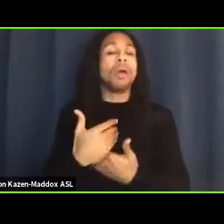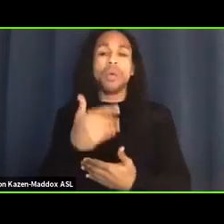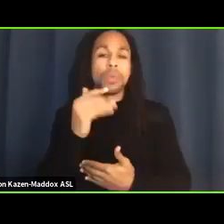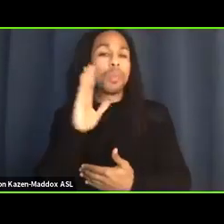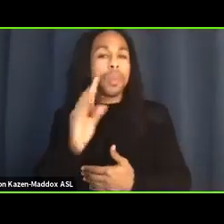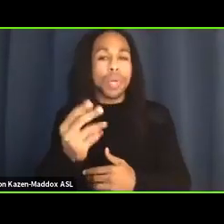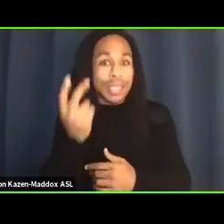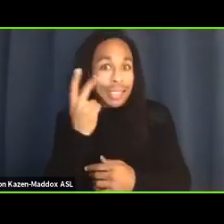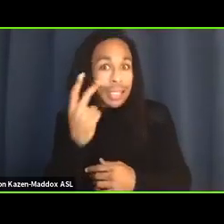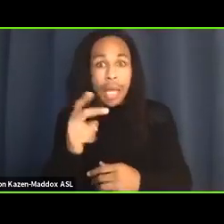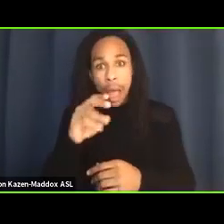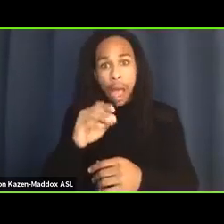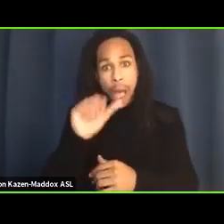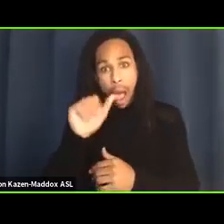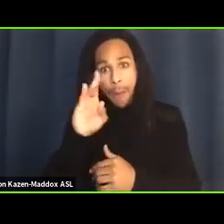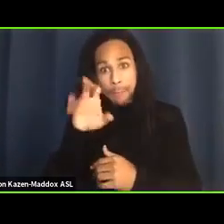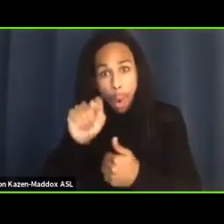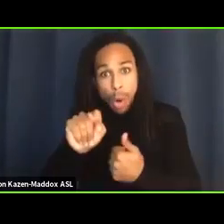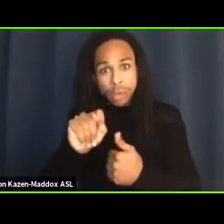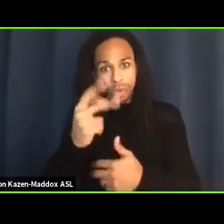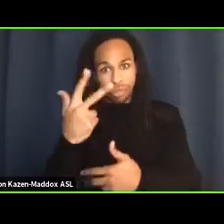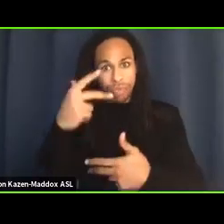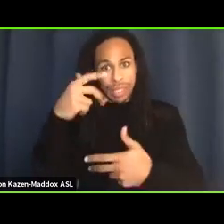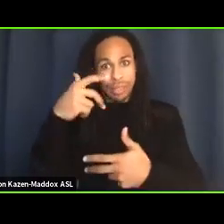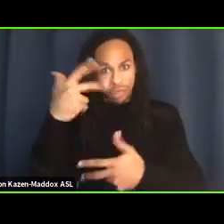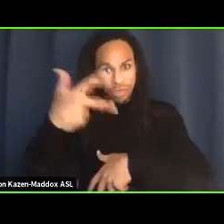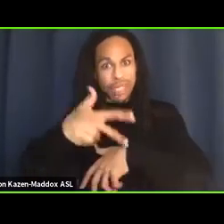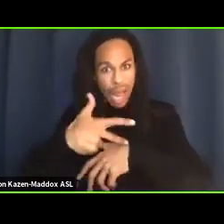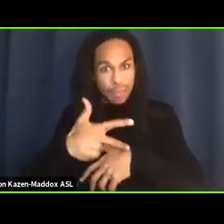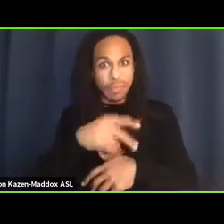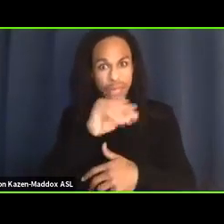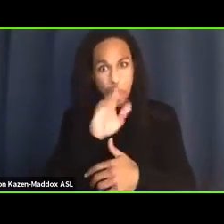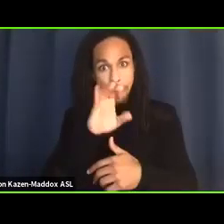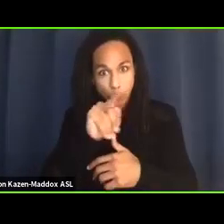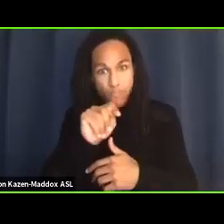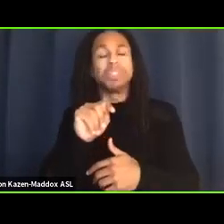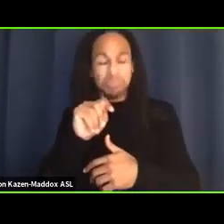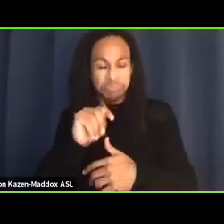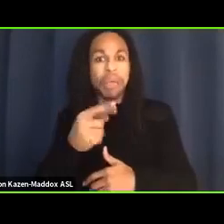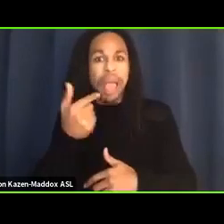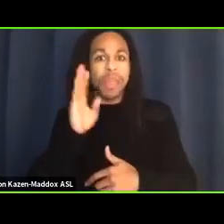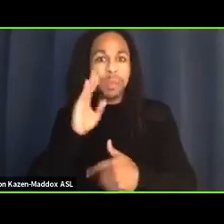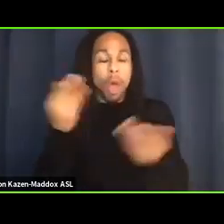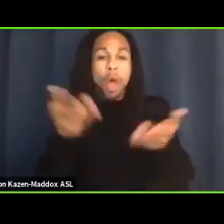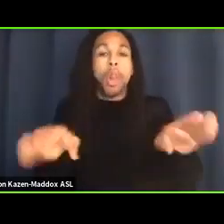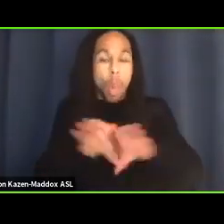in the comment section of the Facebook Live. Third, feel free to post in the comments section